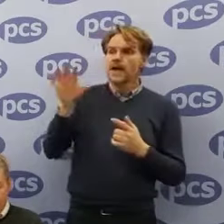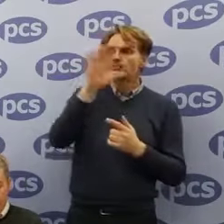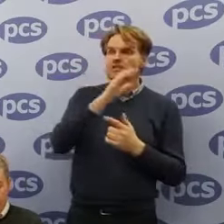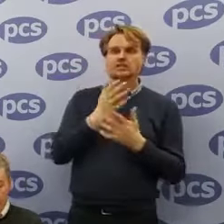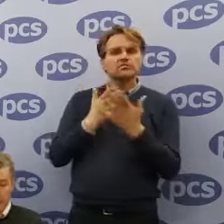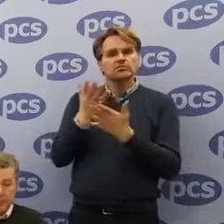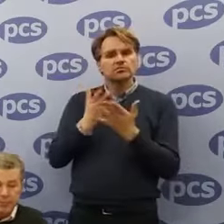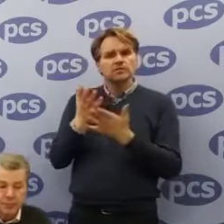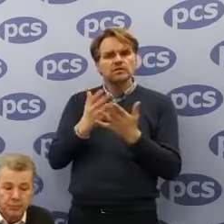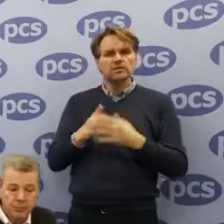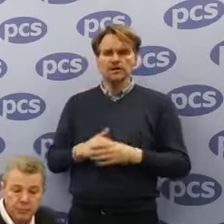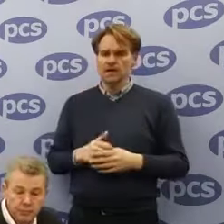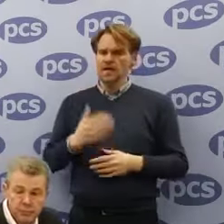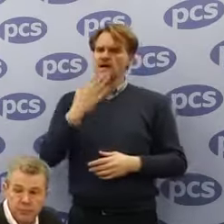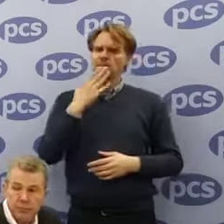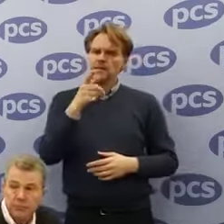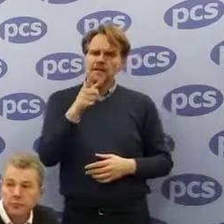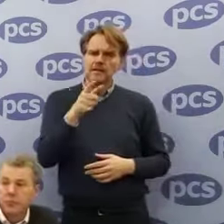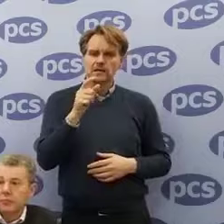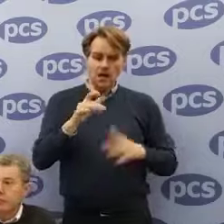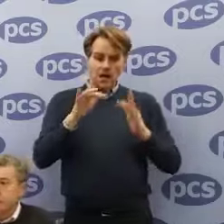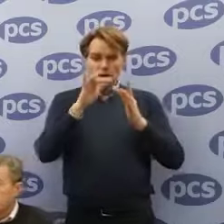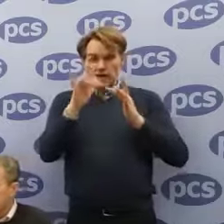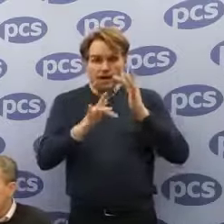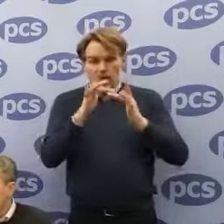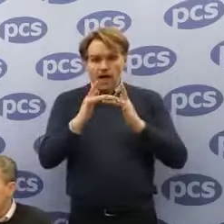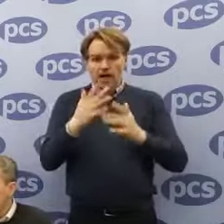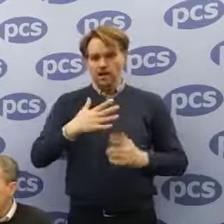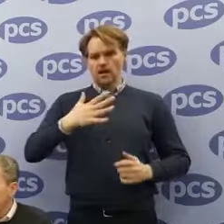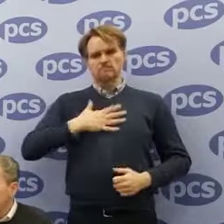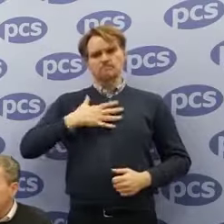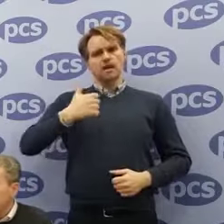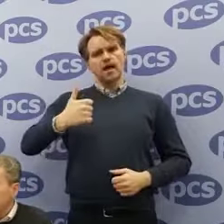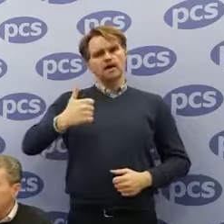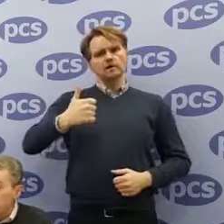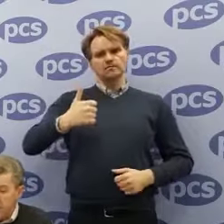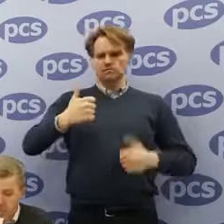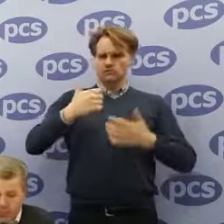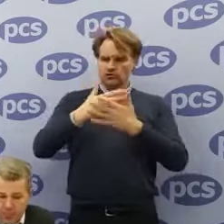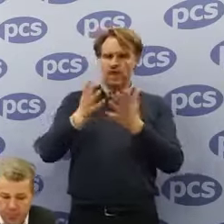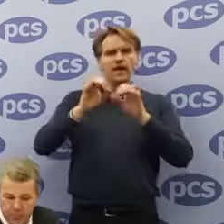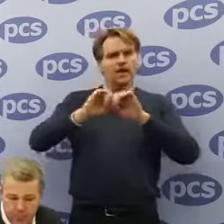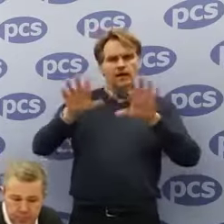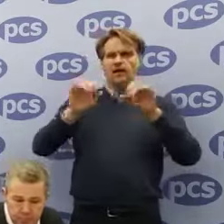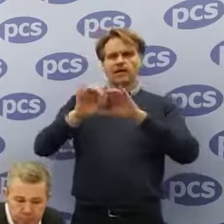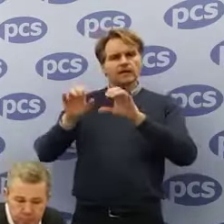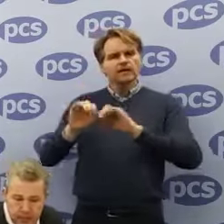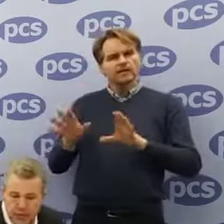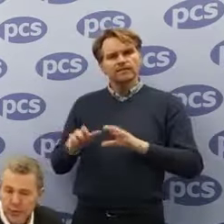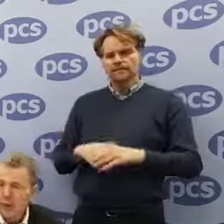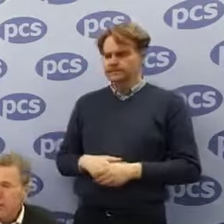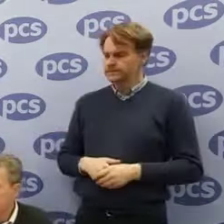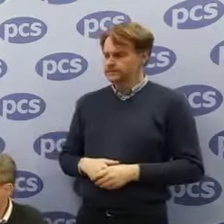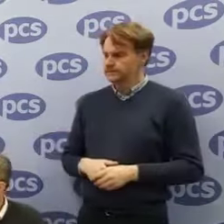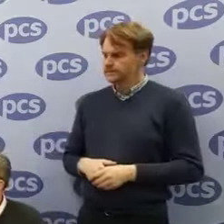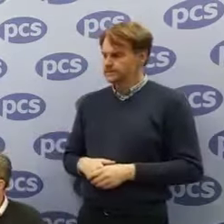keep liking and sharing the event, that'd be helpful thank you. On the subject of the type of ballot Mark there have been some suggestions that it